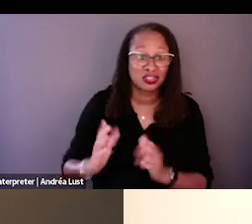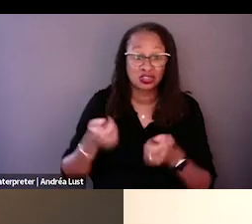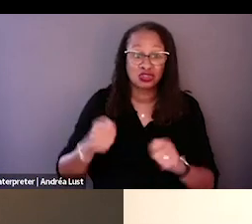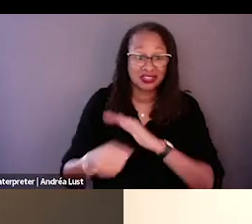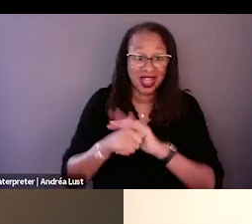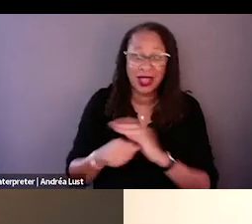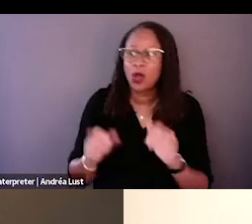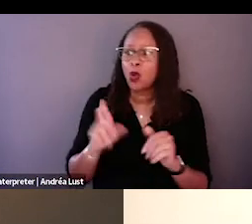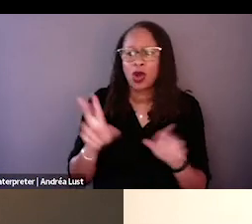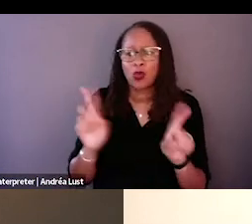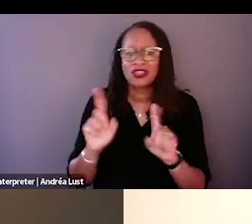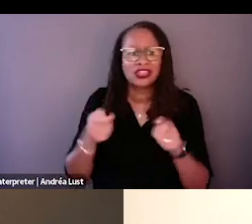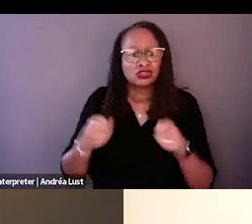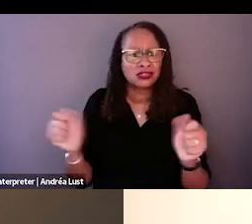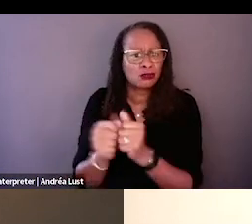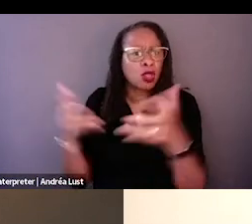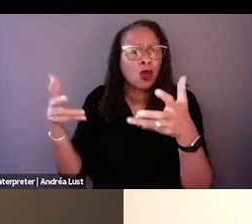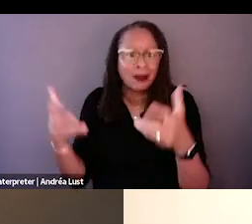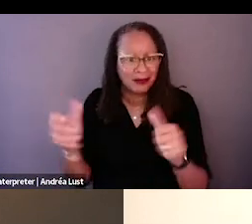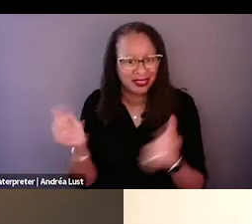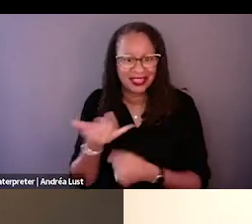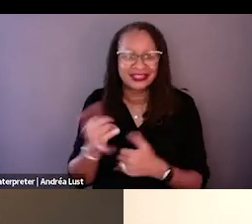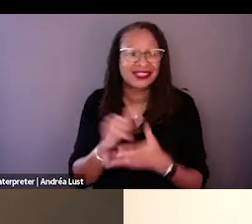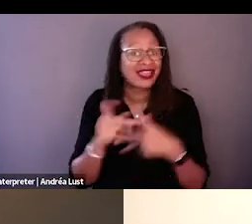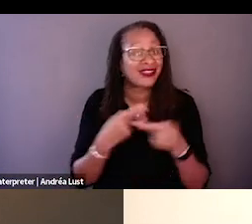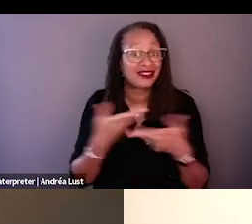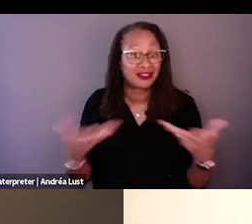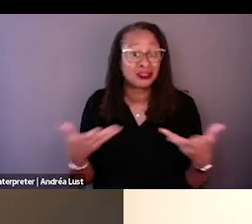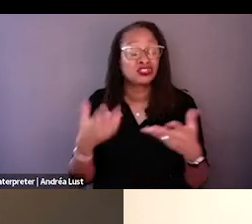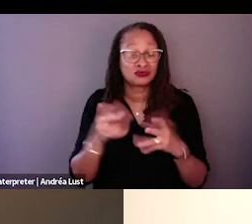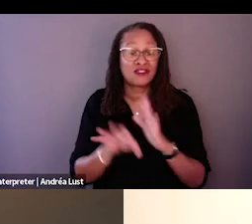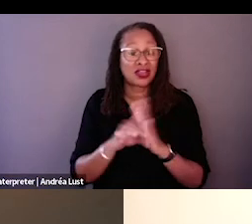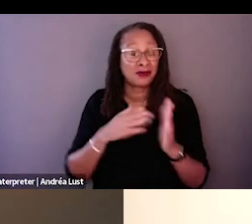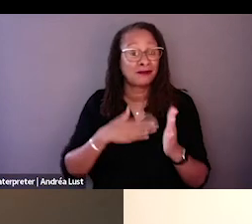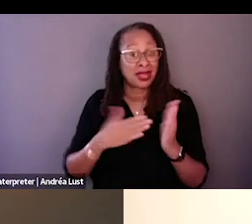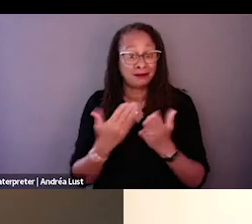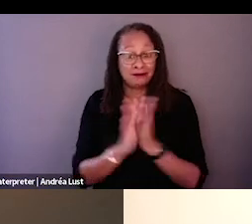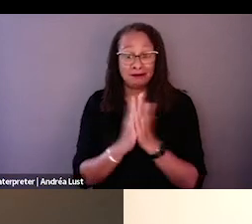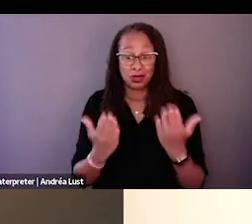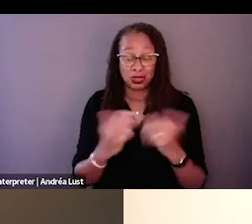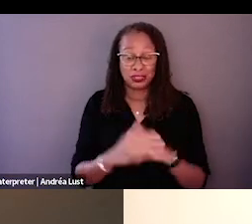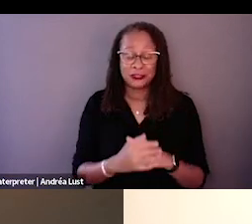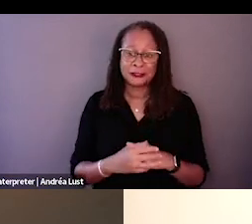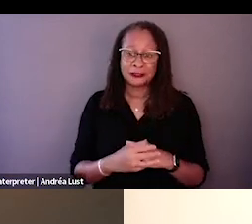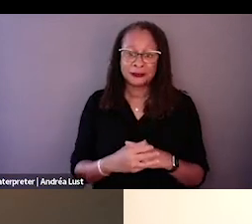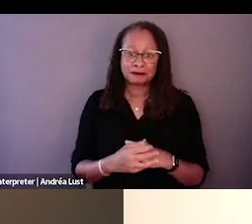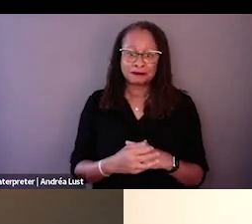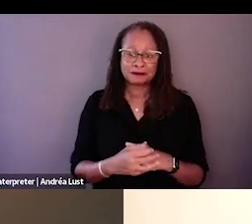Bianca: I always think some ideas dictate their form to you.